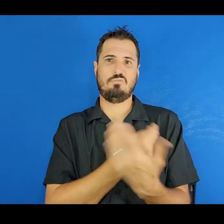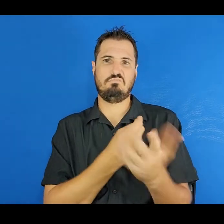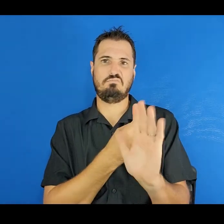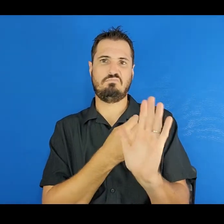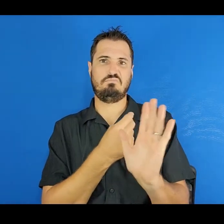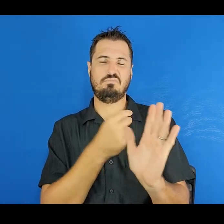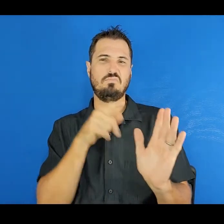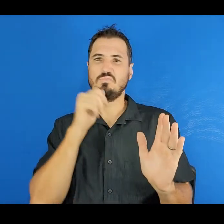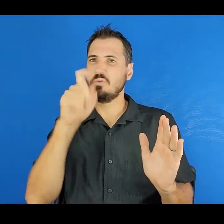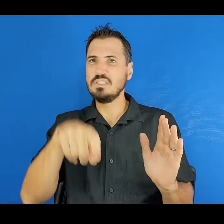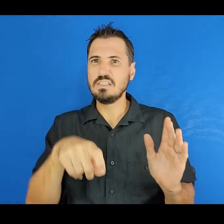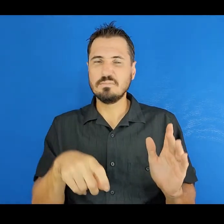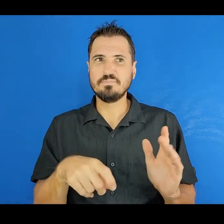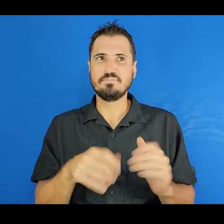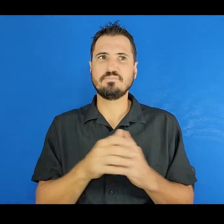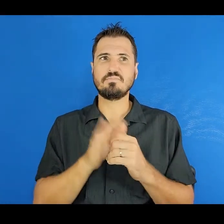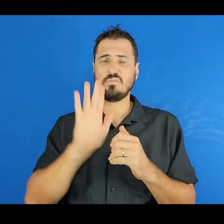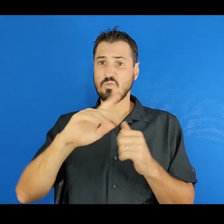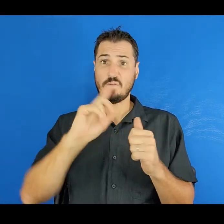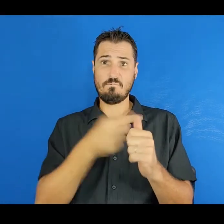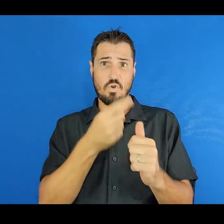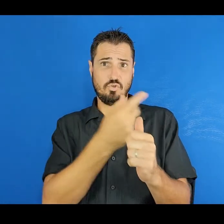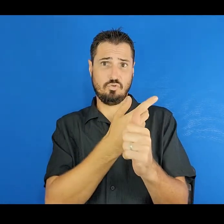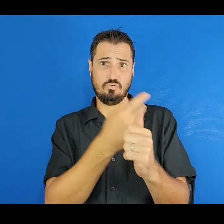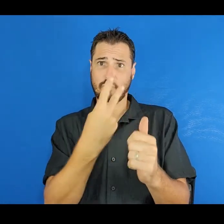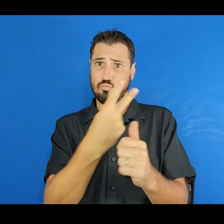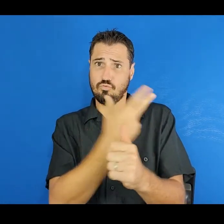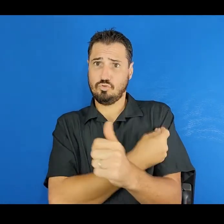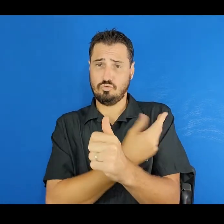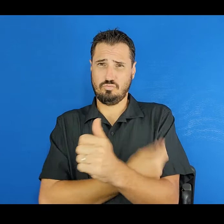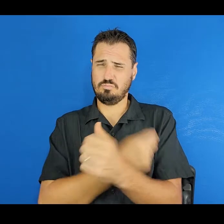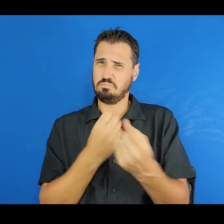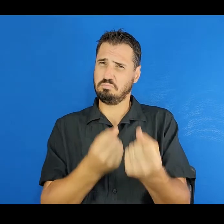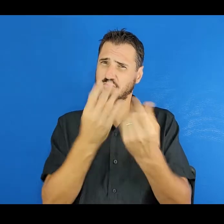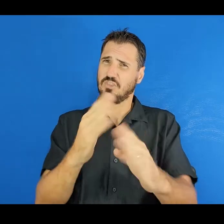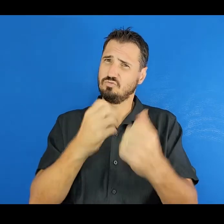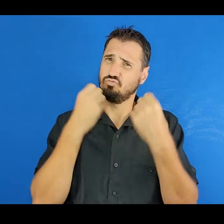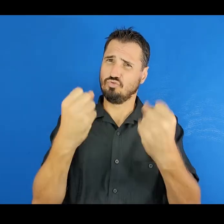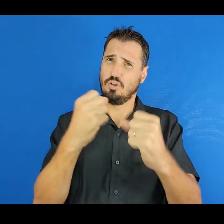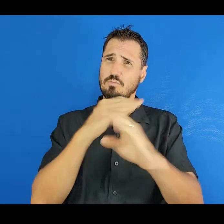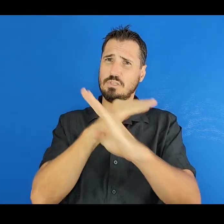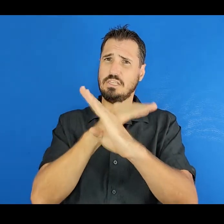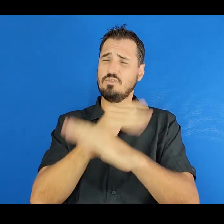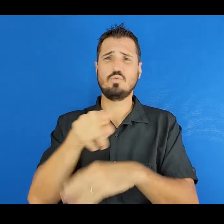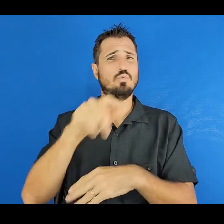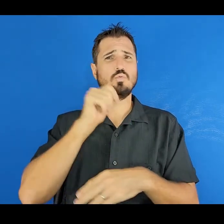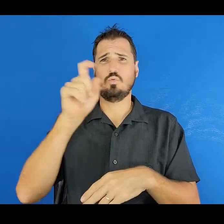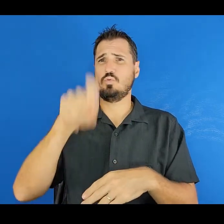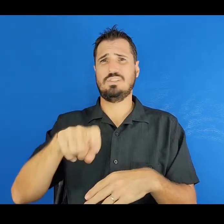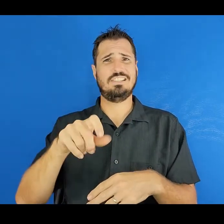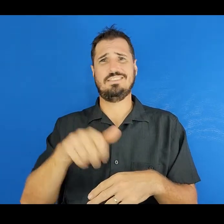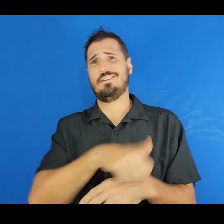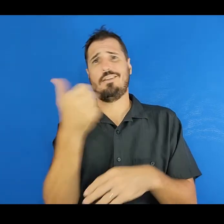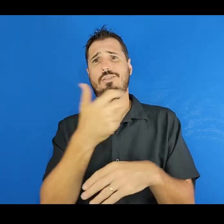for you, because your initial vaccination series provides you with great protection. You do not need an additional dose